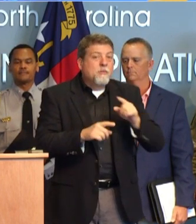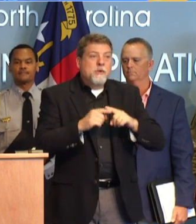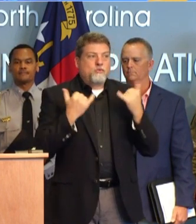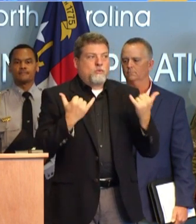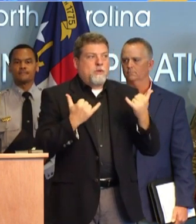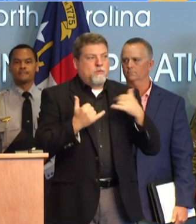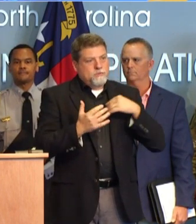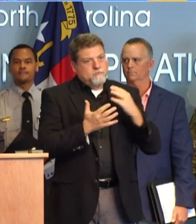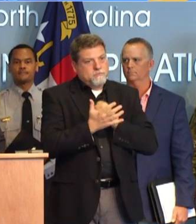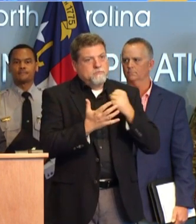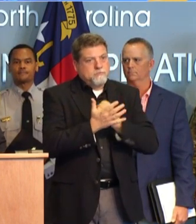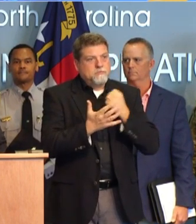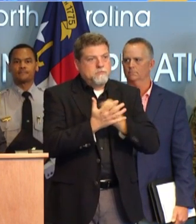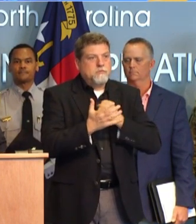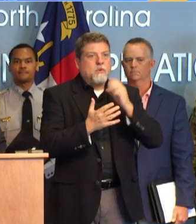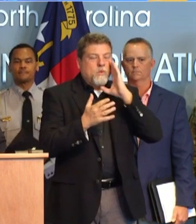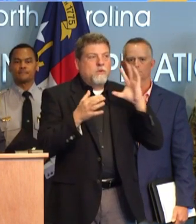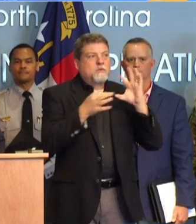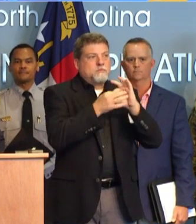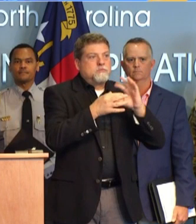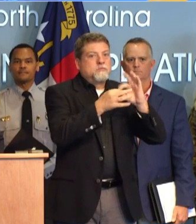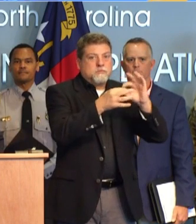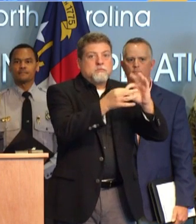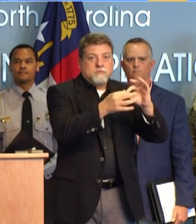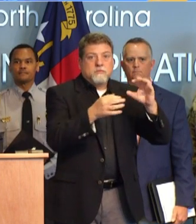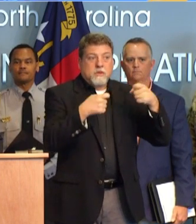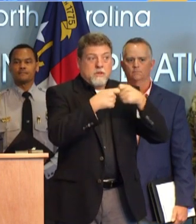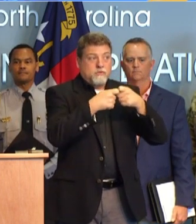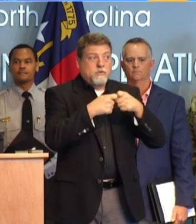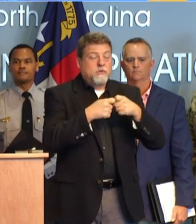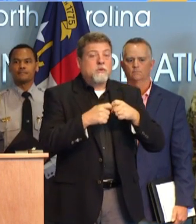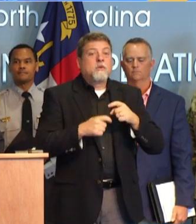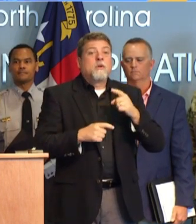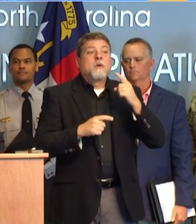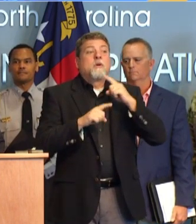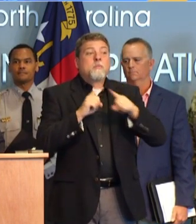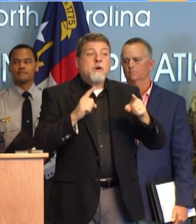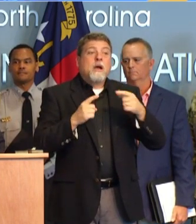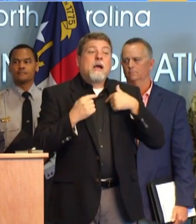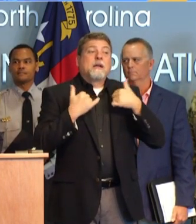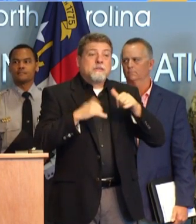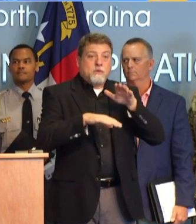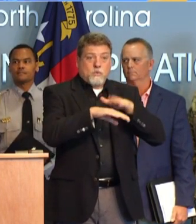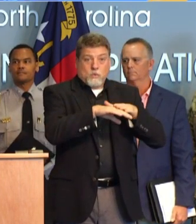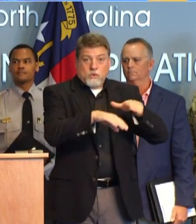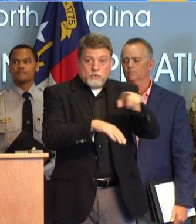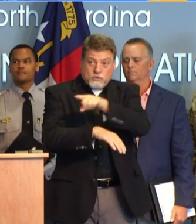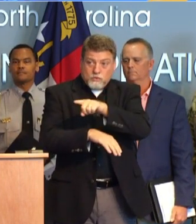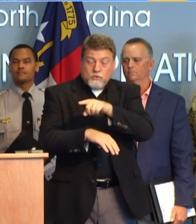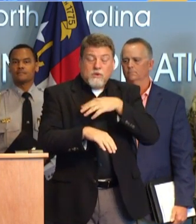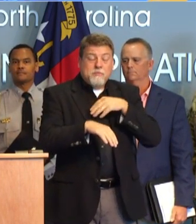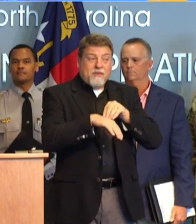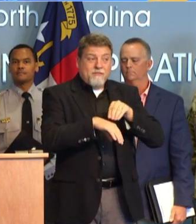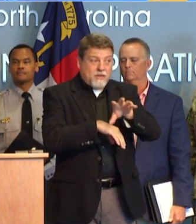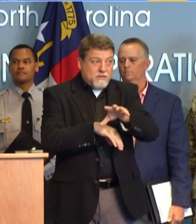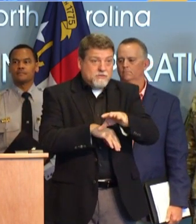WE EXPECT THAT WARMER TEMPERATURES TODAY AND OUR HARD WORKING D.O.T. CREWS WILL HELP.